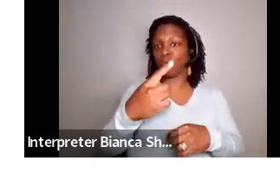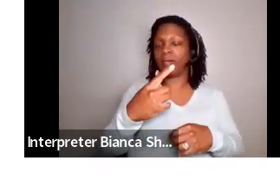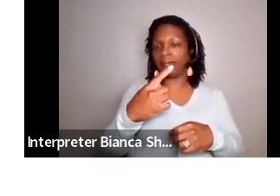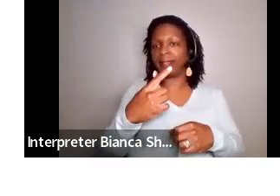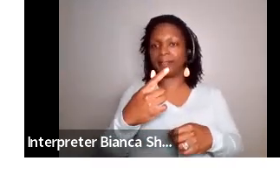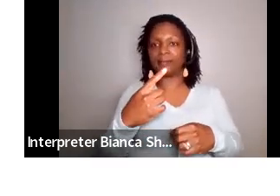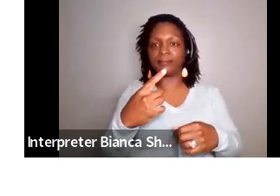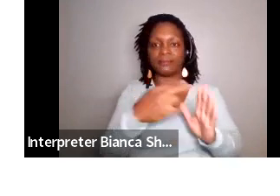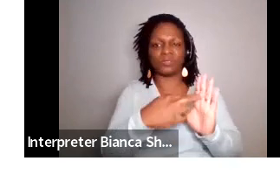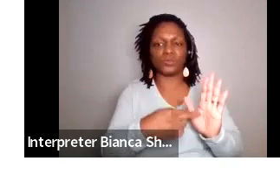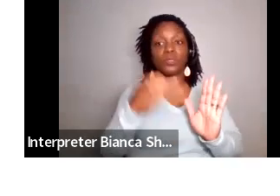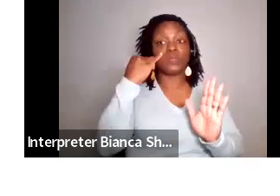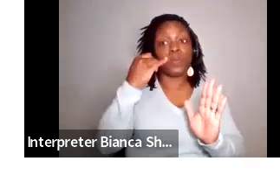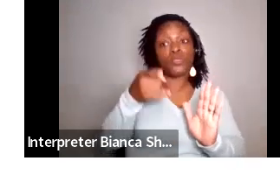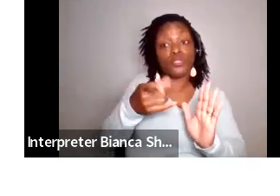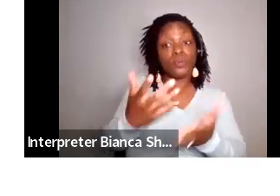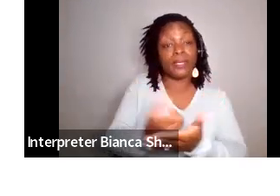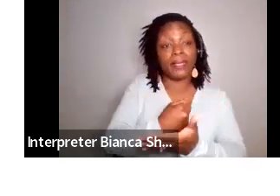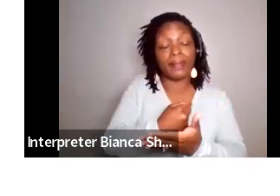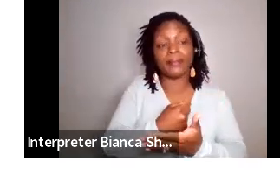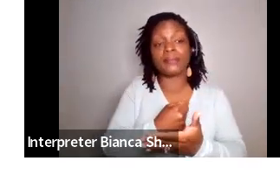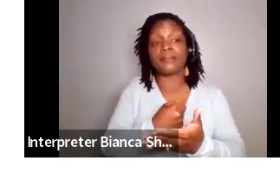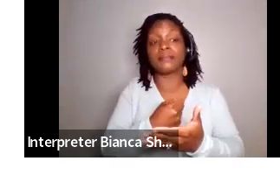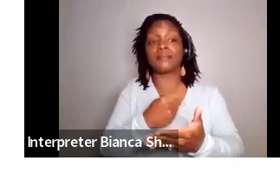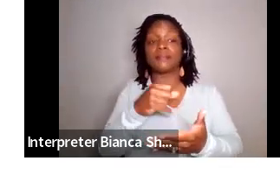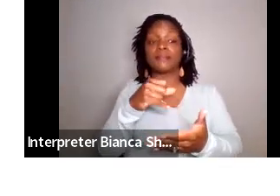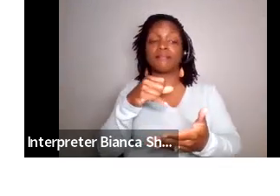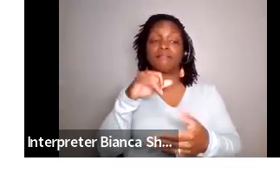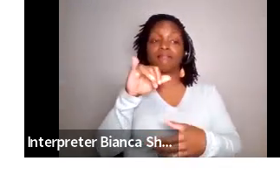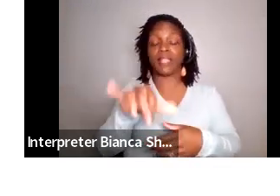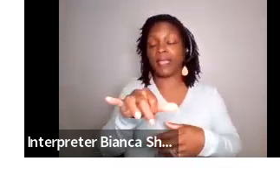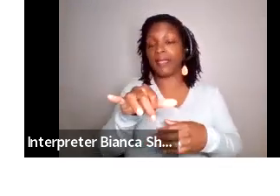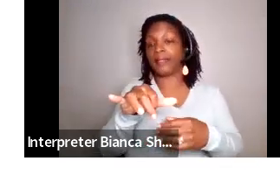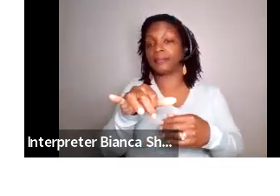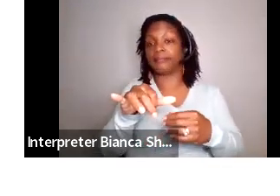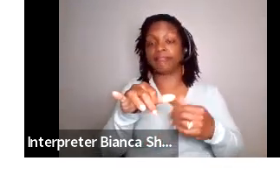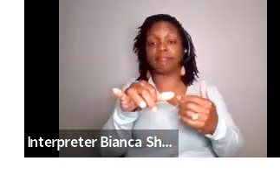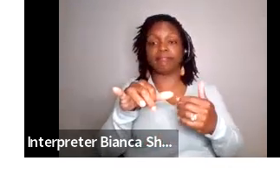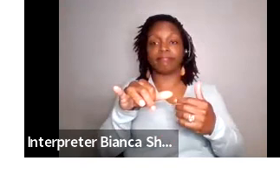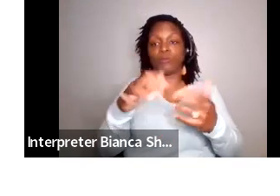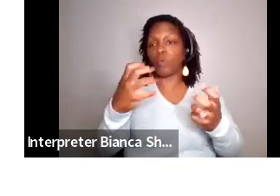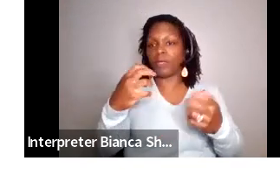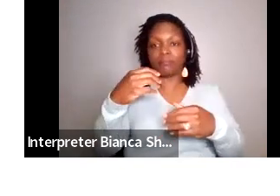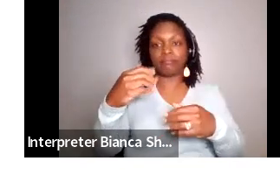If somebody receives Ssdi it's kind of a phased approach.